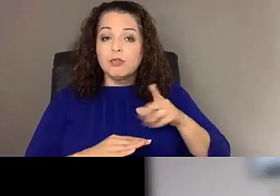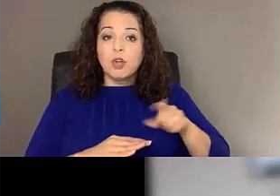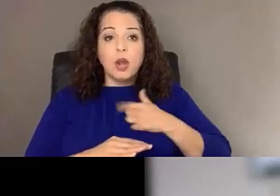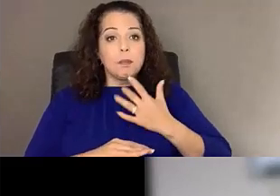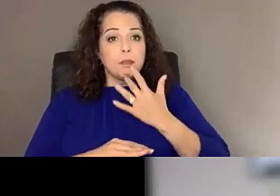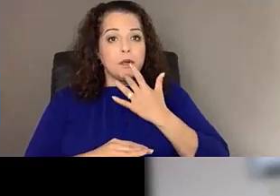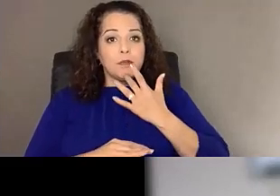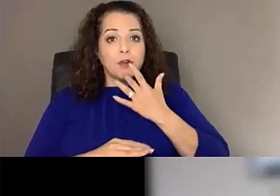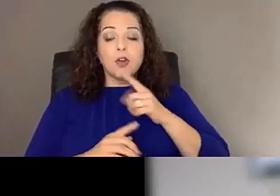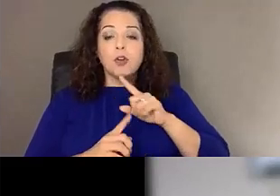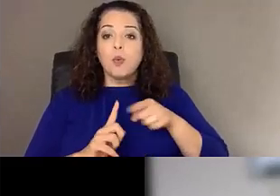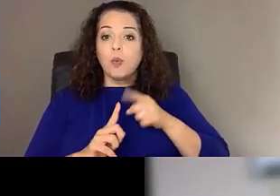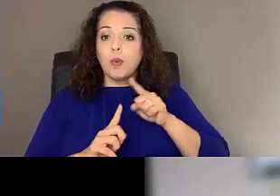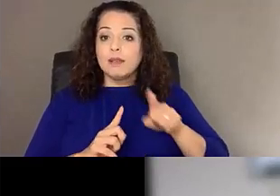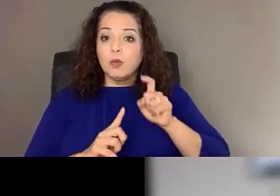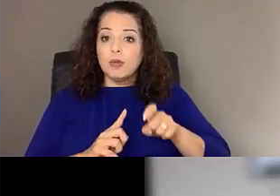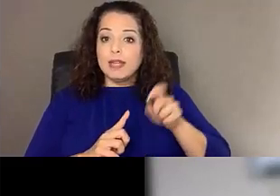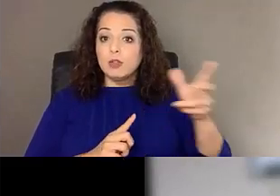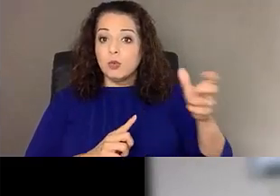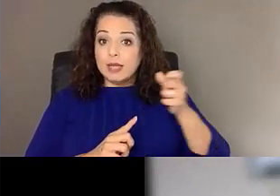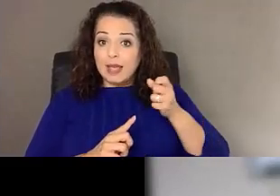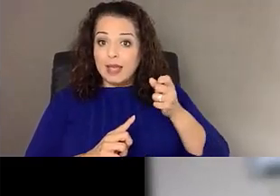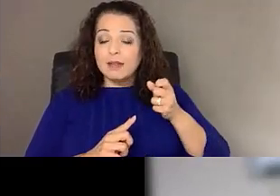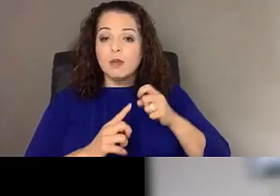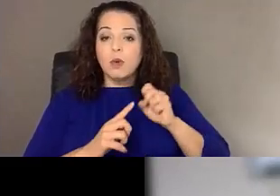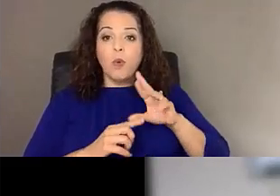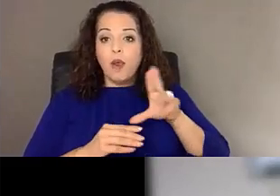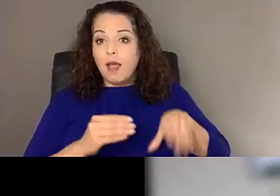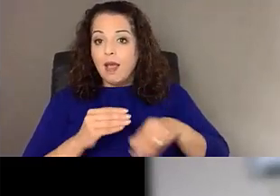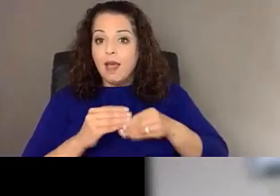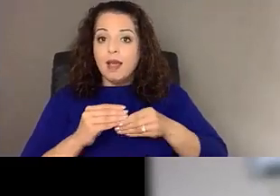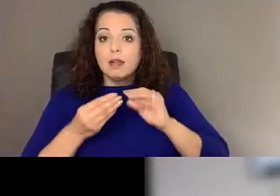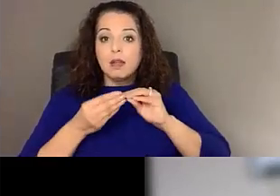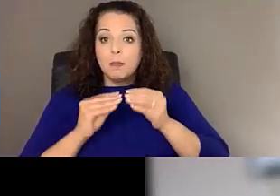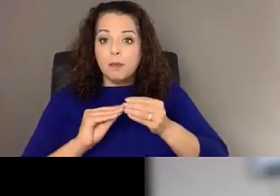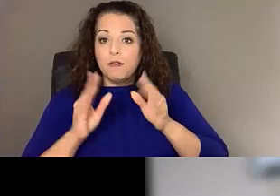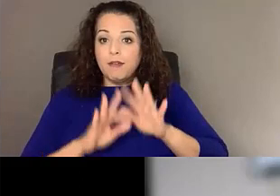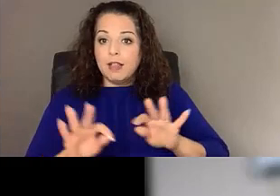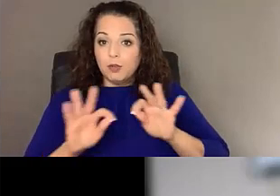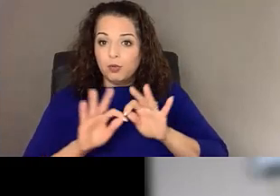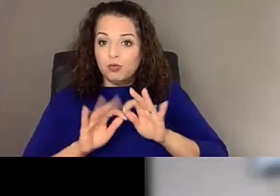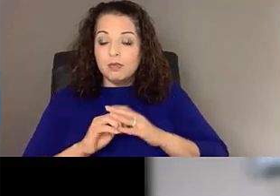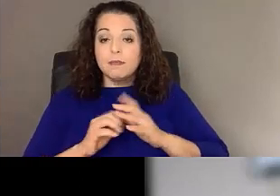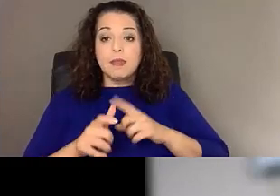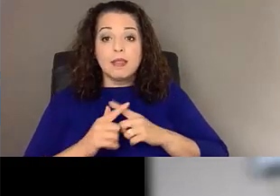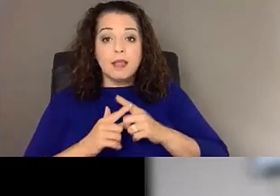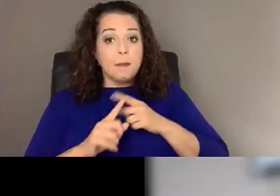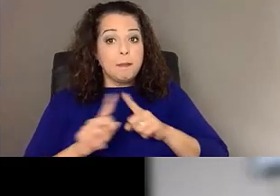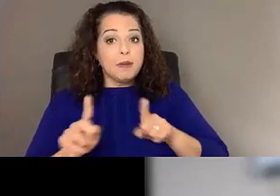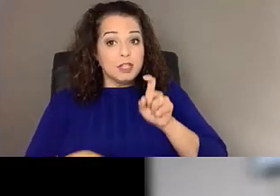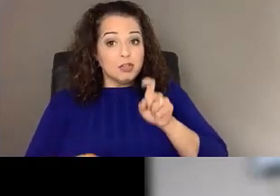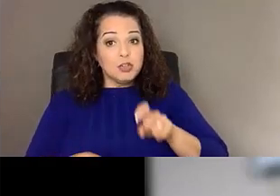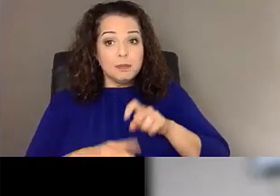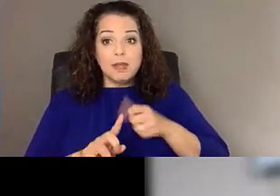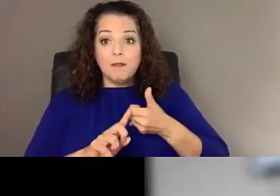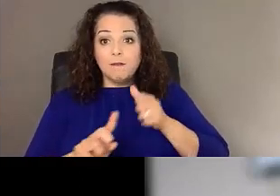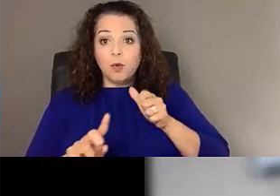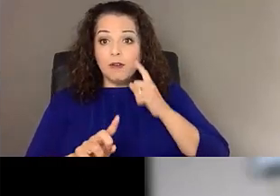you need to retrieve or add numerical values. But they should be avoided for correlation tasks.